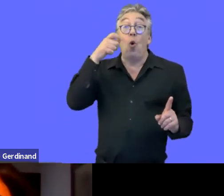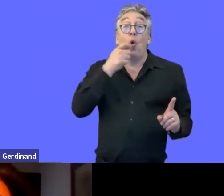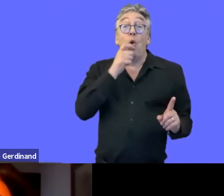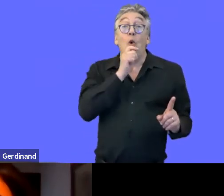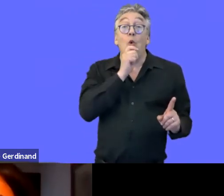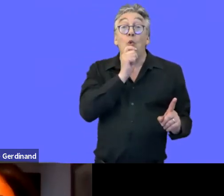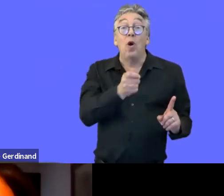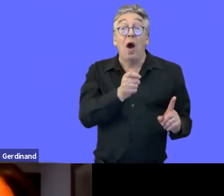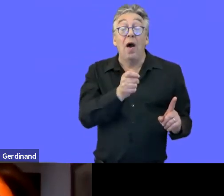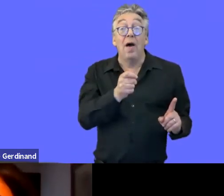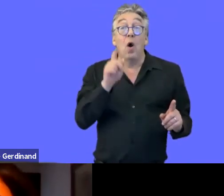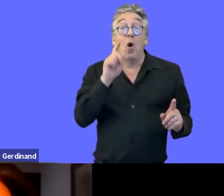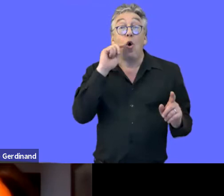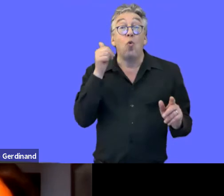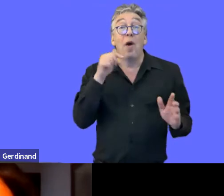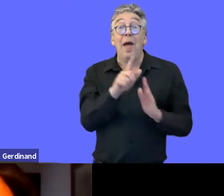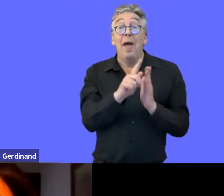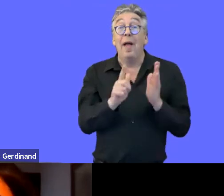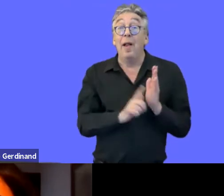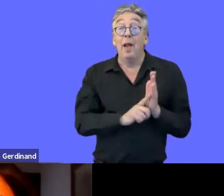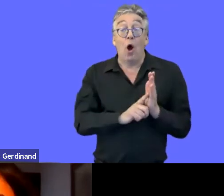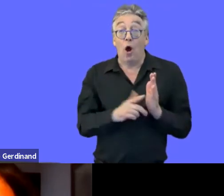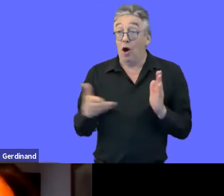as the entire country did not have one equipped to meet